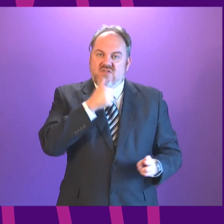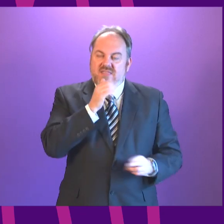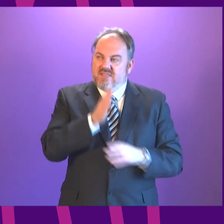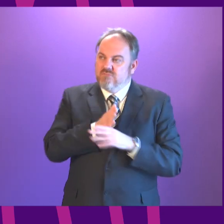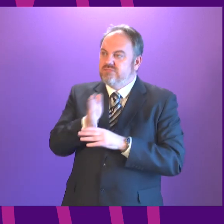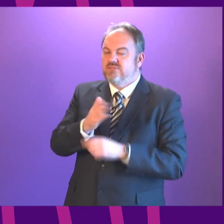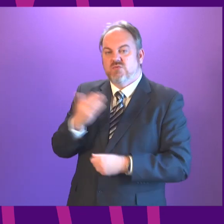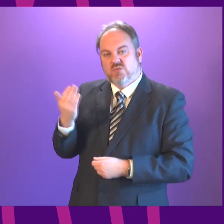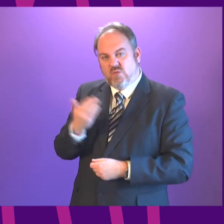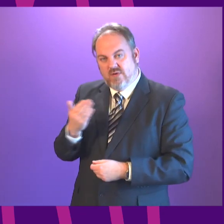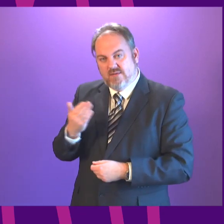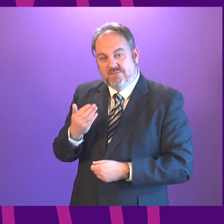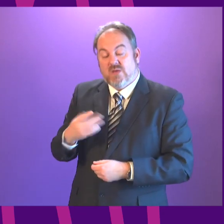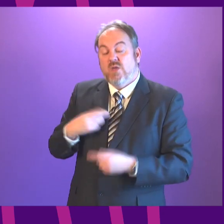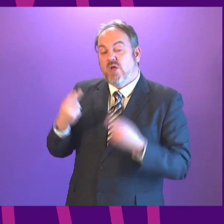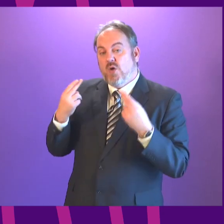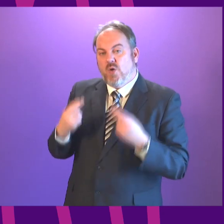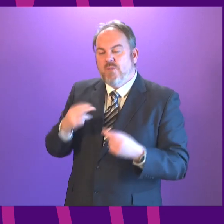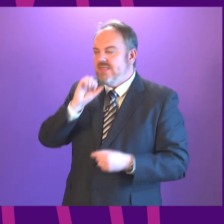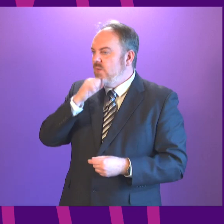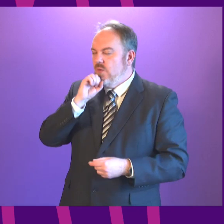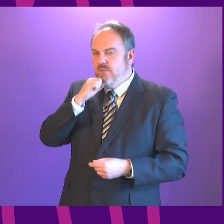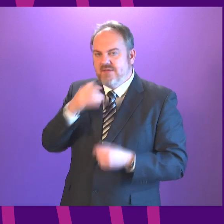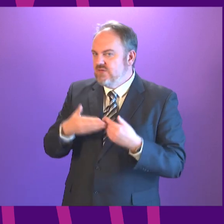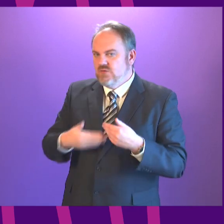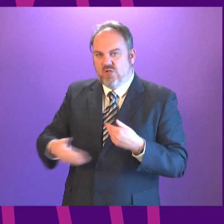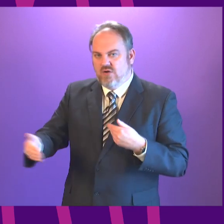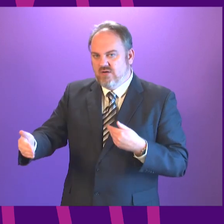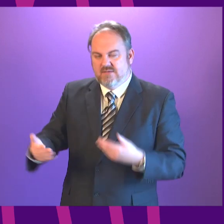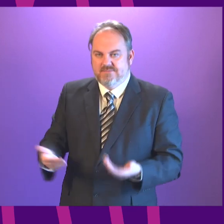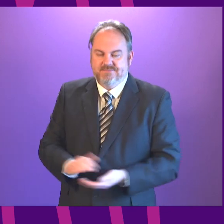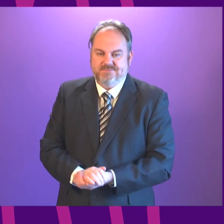period—although I hope that we will not—when children are not in school full time.